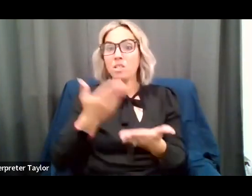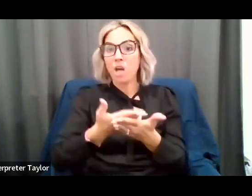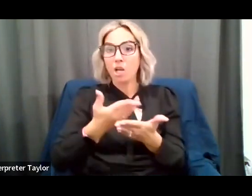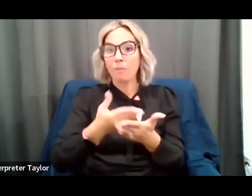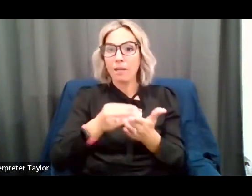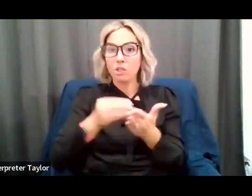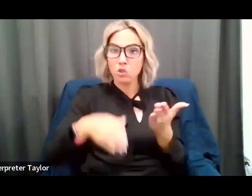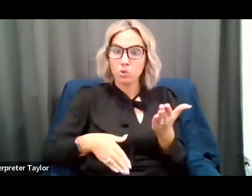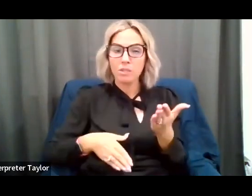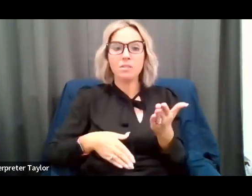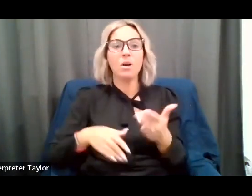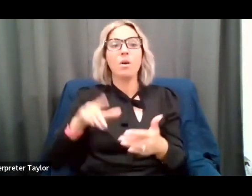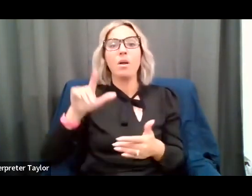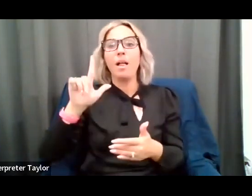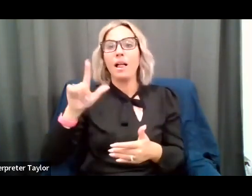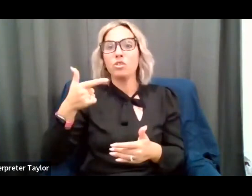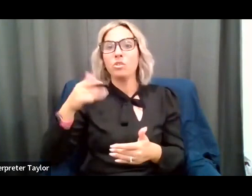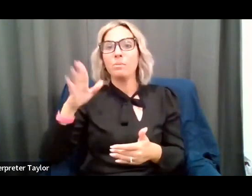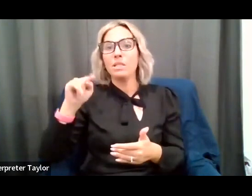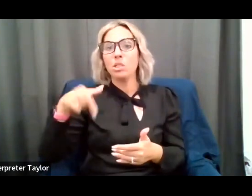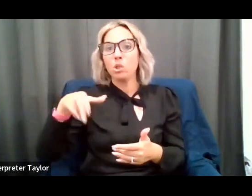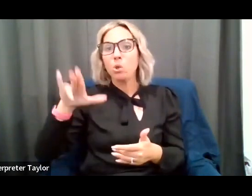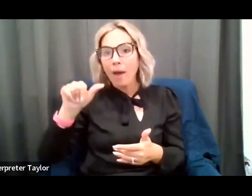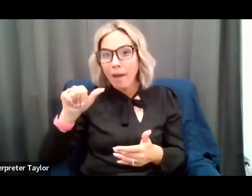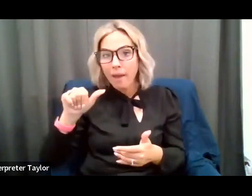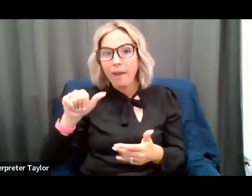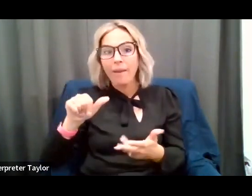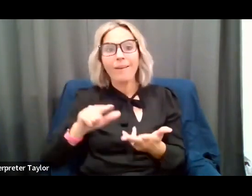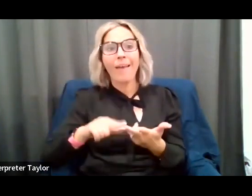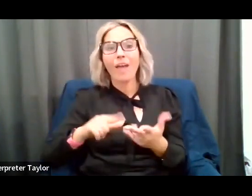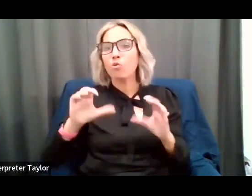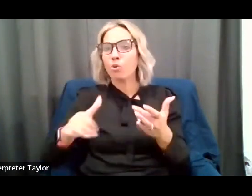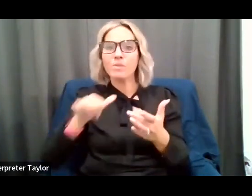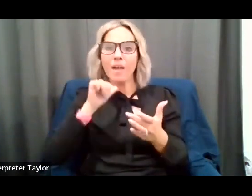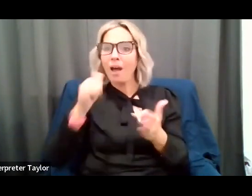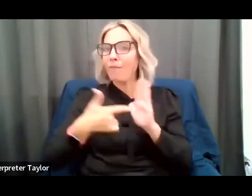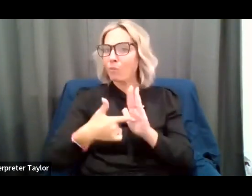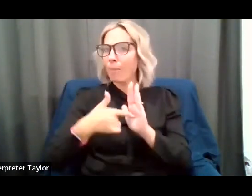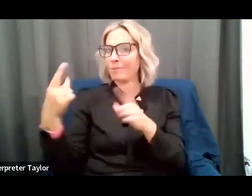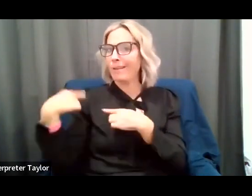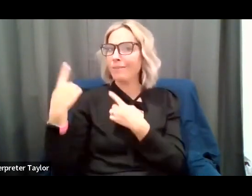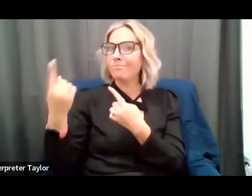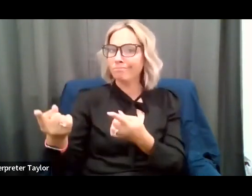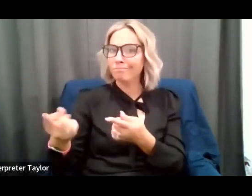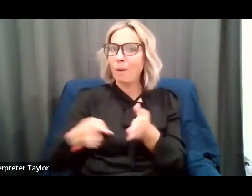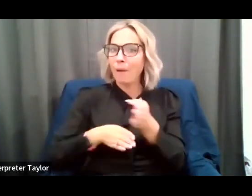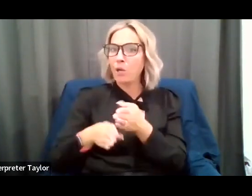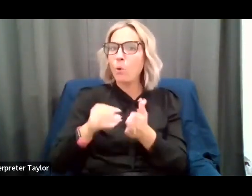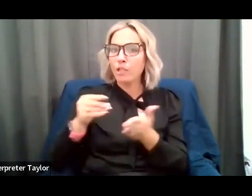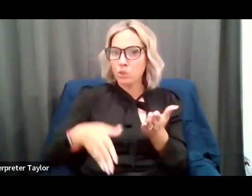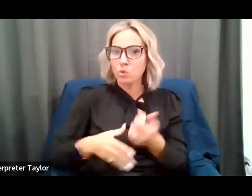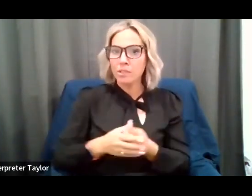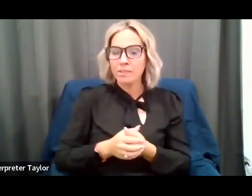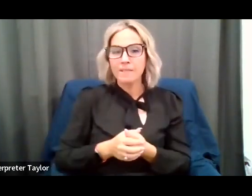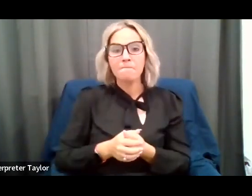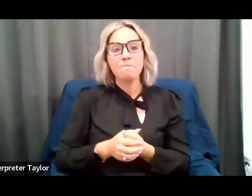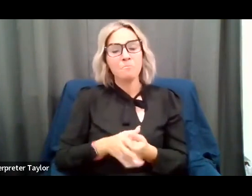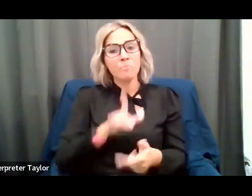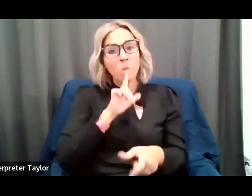LGBTQIA and historically underrepresented minorities students as well. And we definitely want to assist